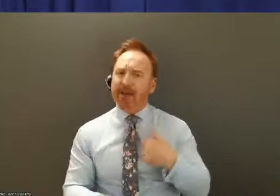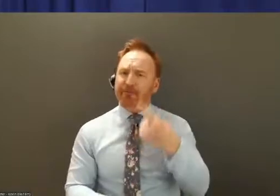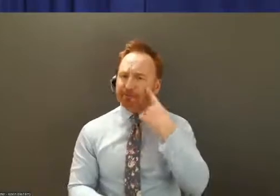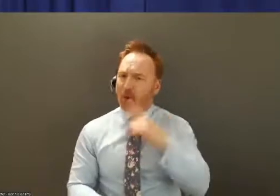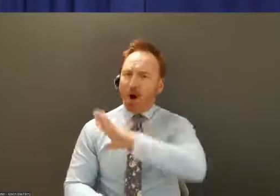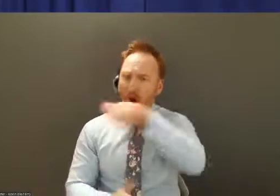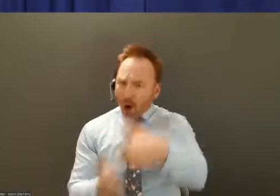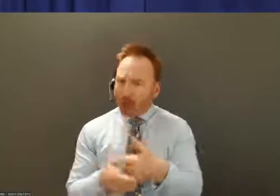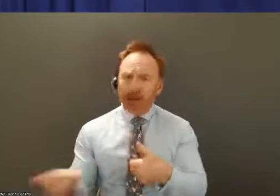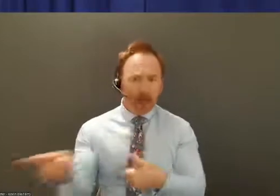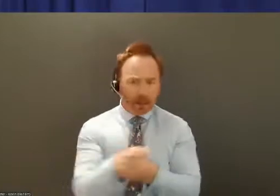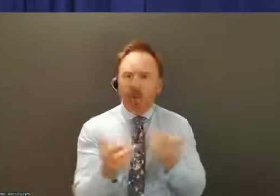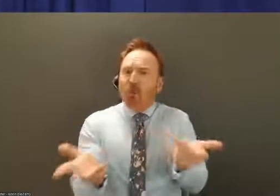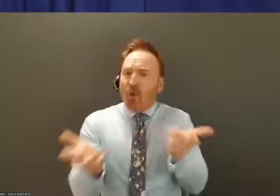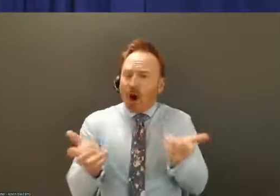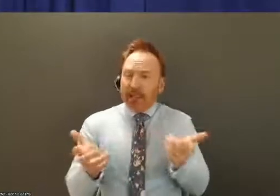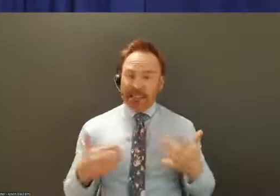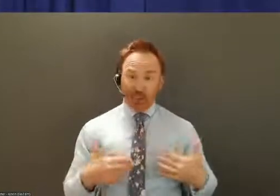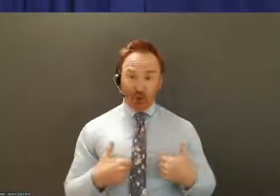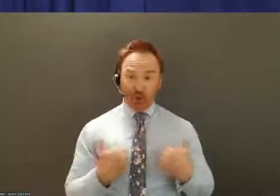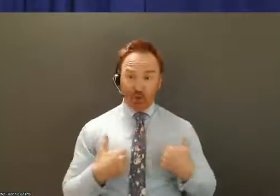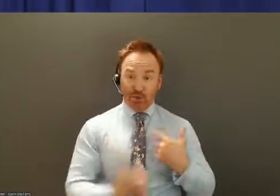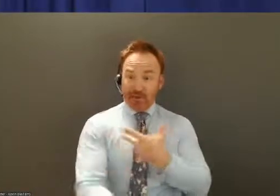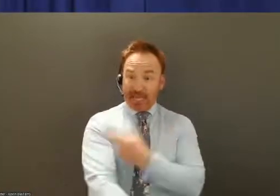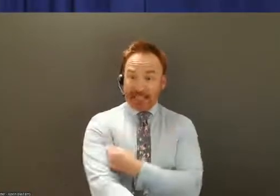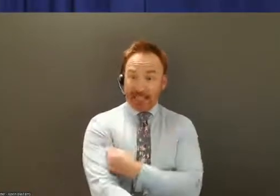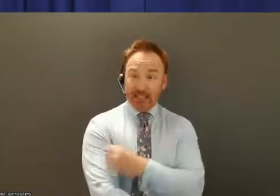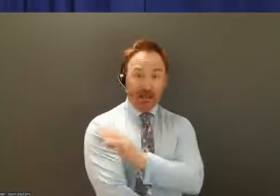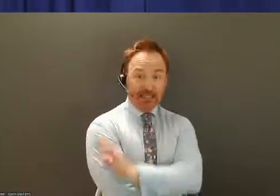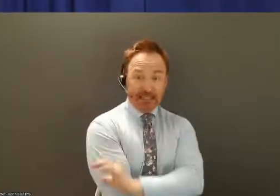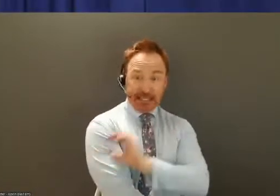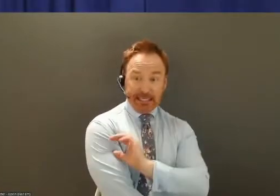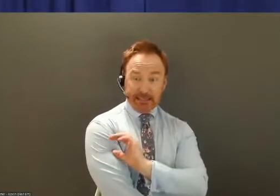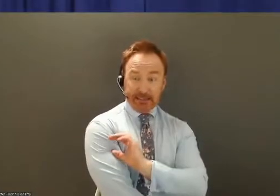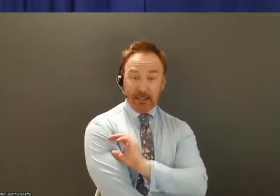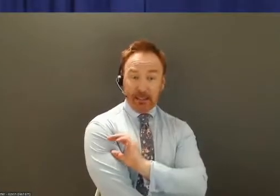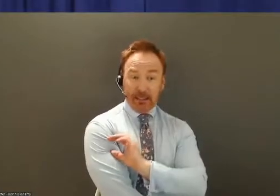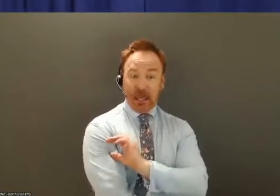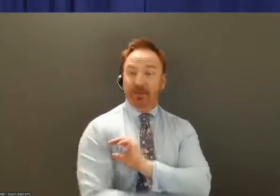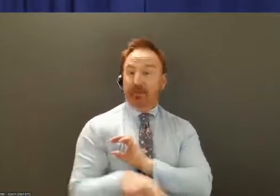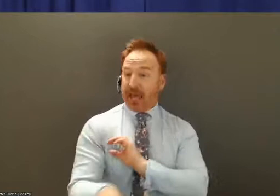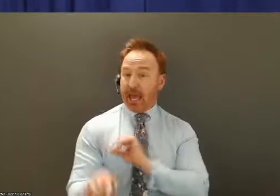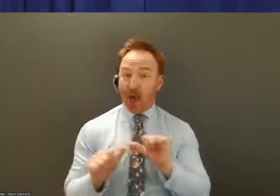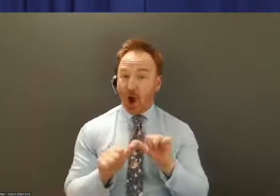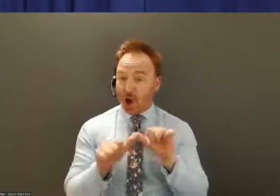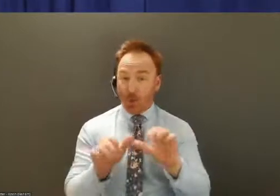to the government website at YUKON.ca. And has the most accurate and up